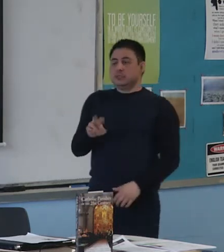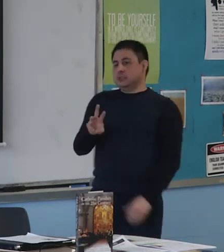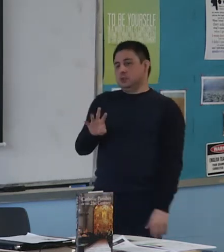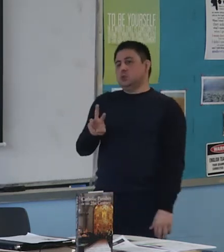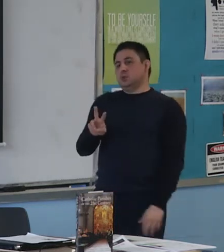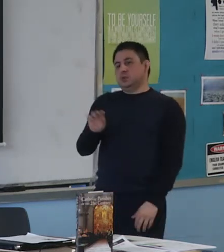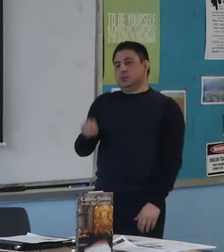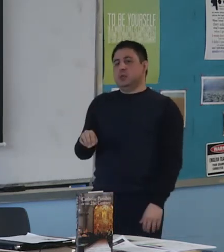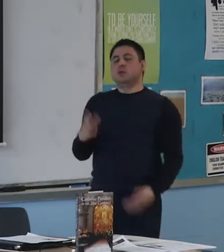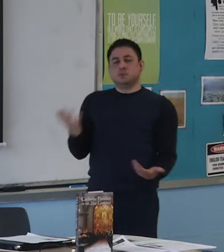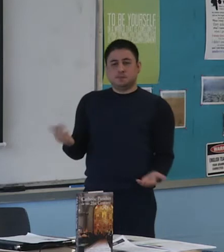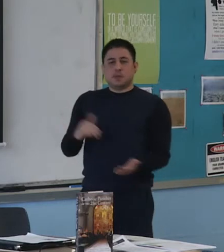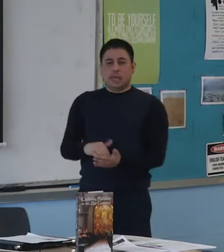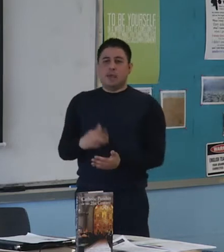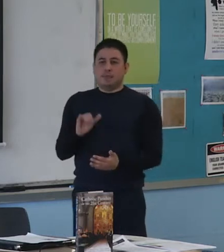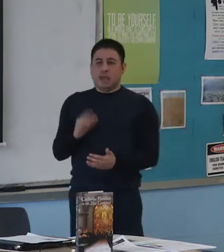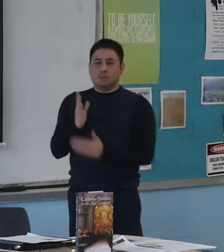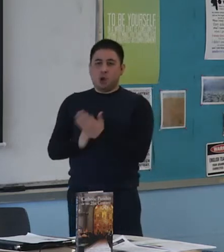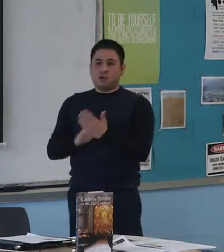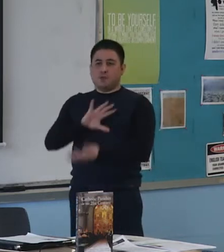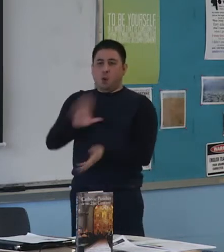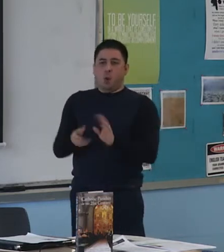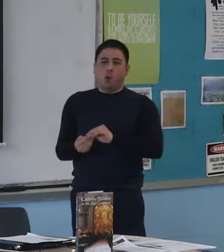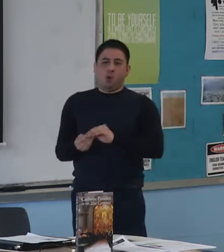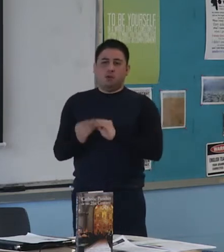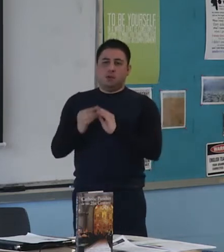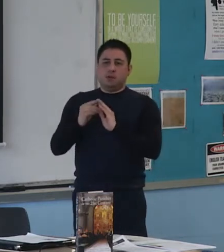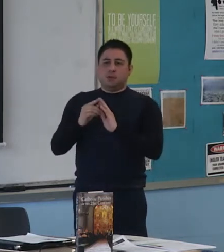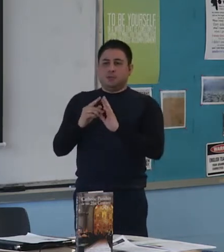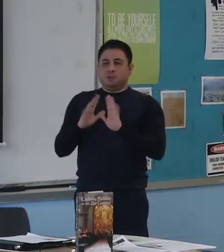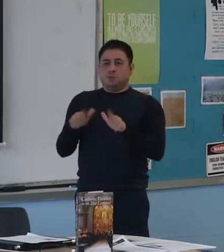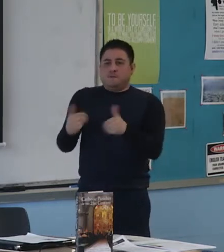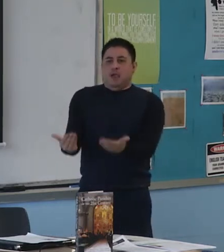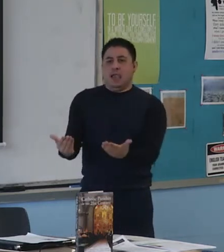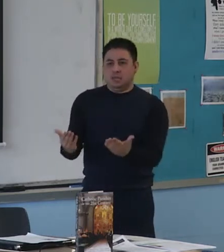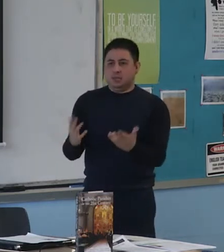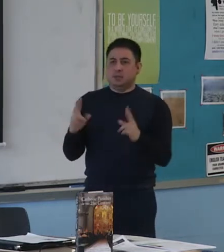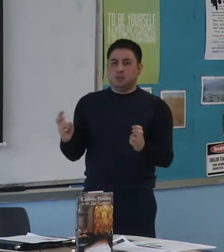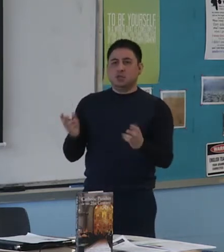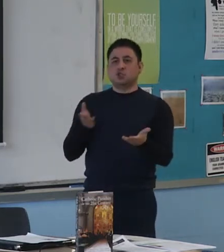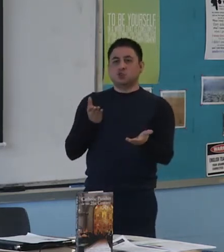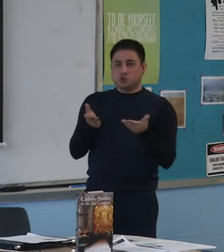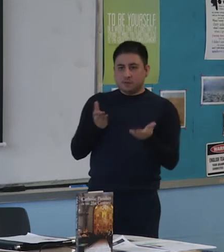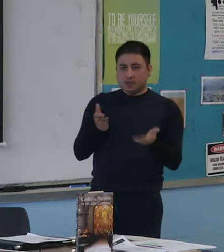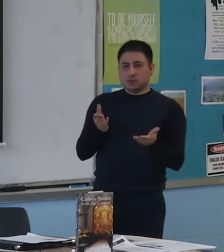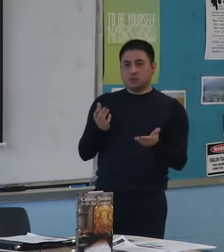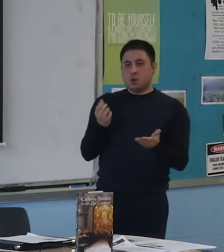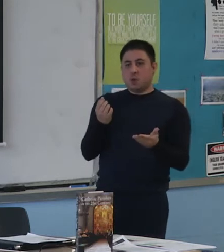So again, this part of, kind of, providing the service or the access is